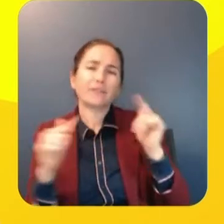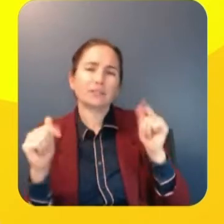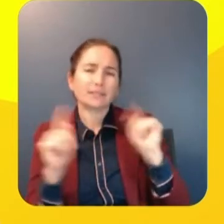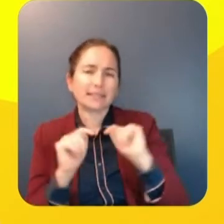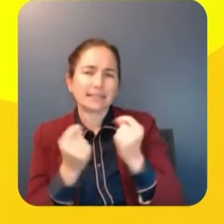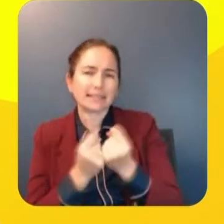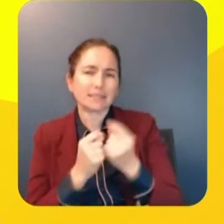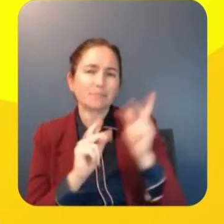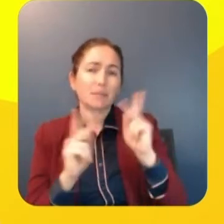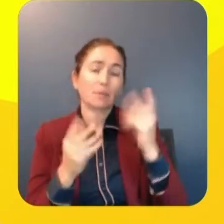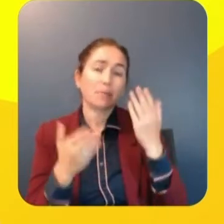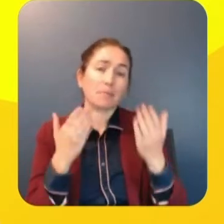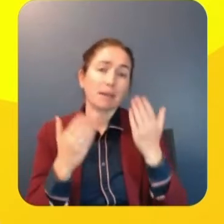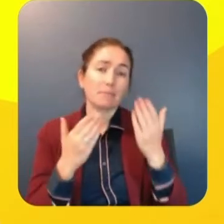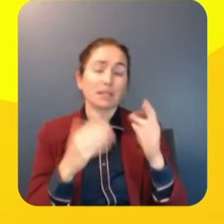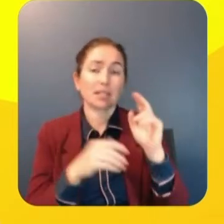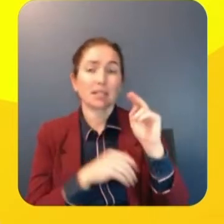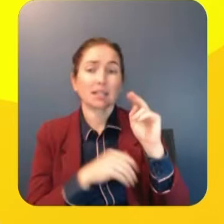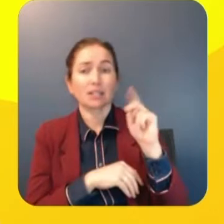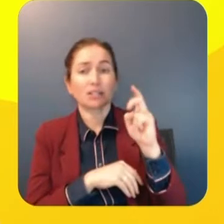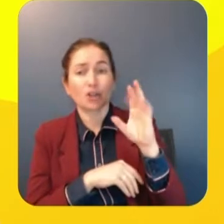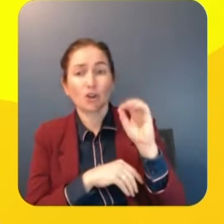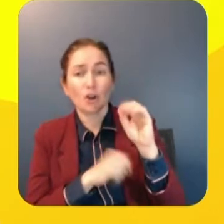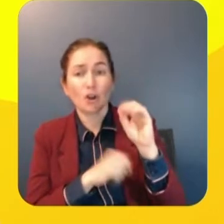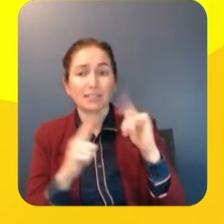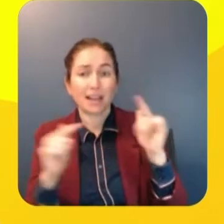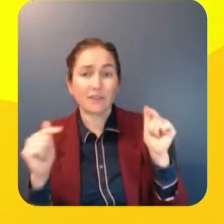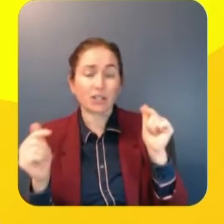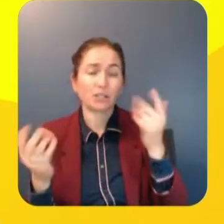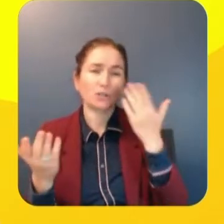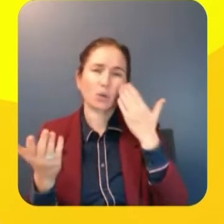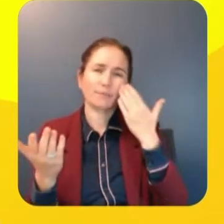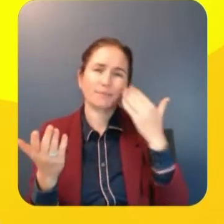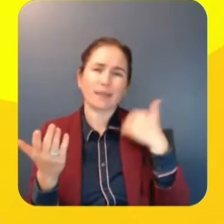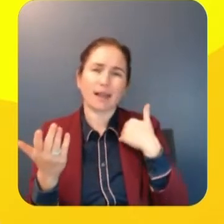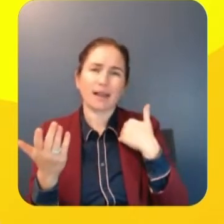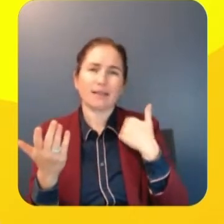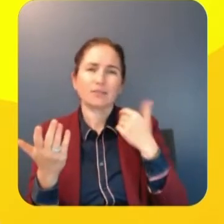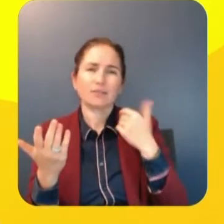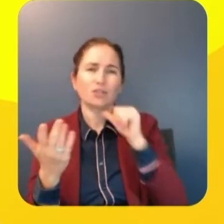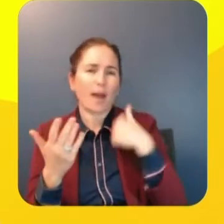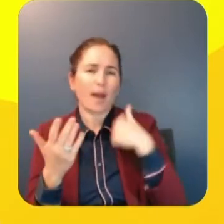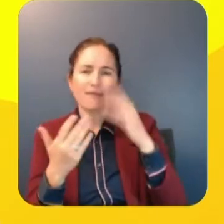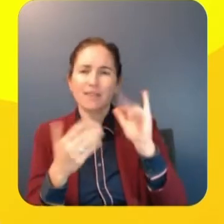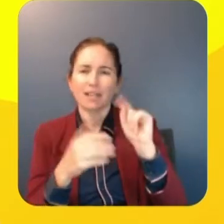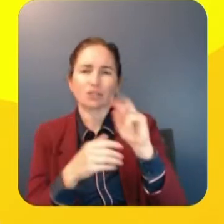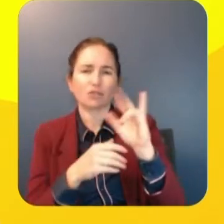be neurodiverse or indeed lack those traits of Uber confidence that I've just referred to.